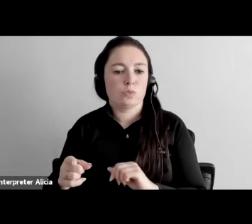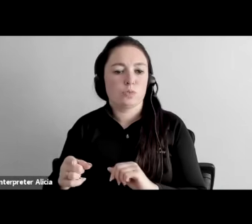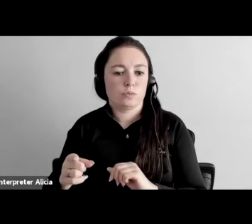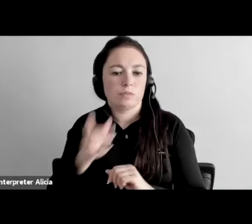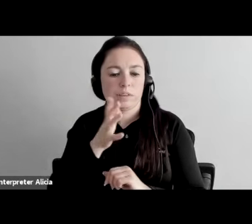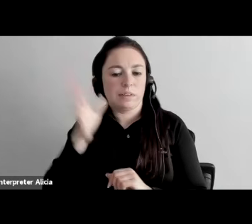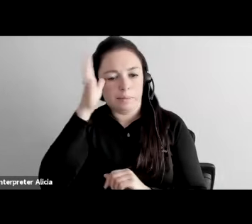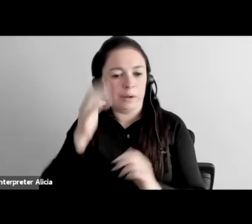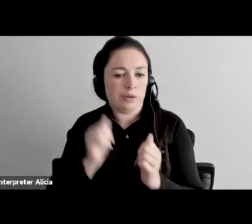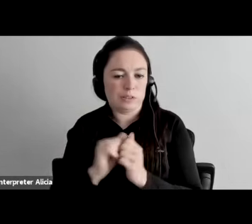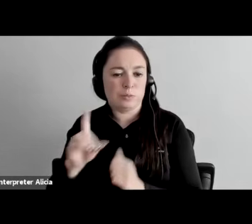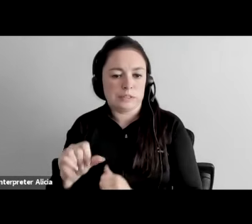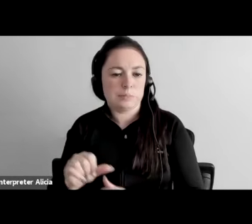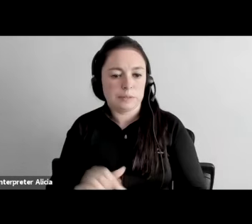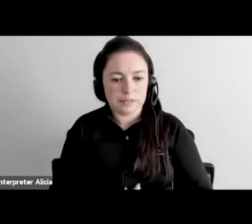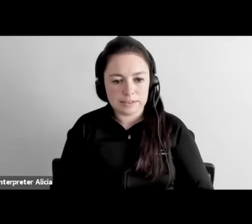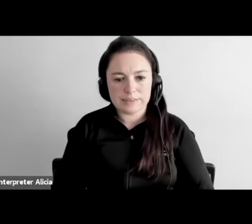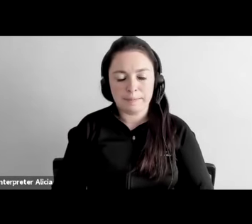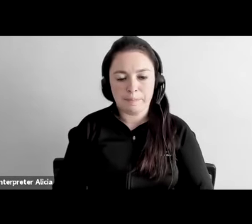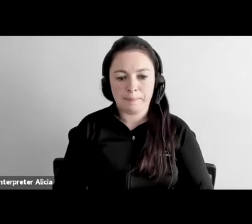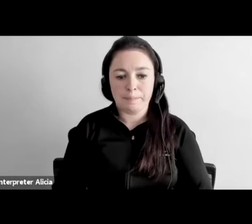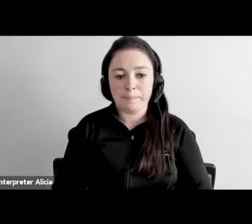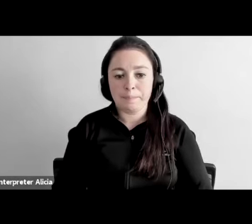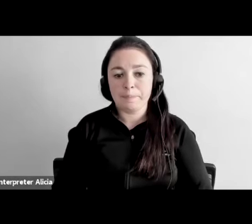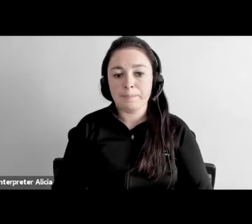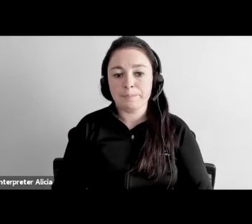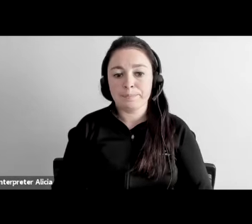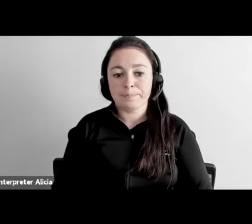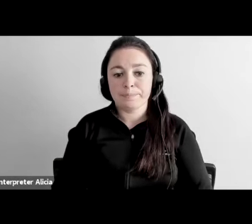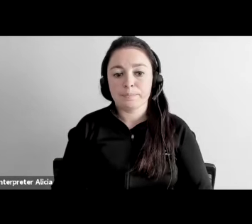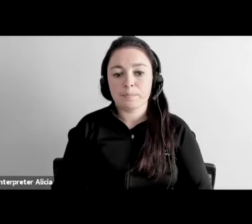disabilities. In addition to being a researcher,